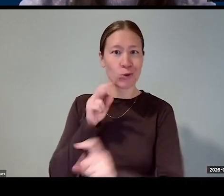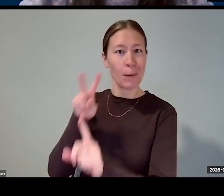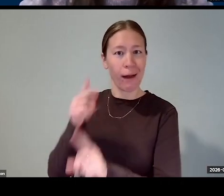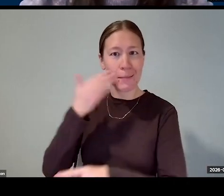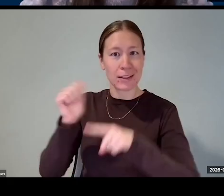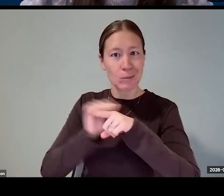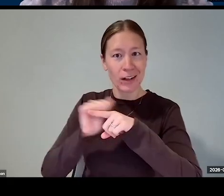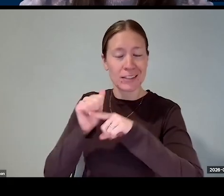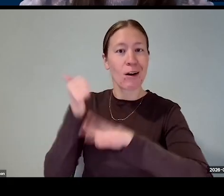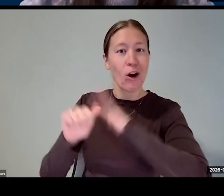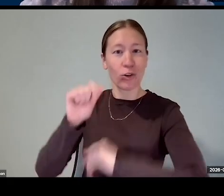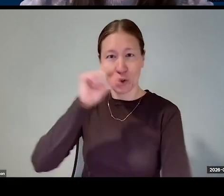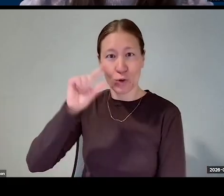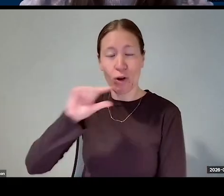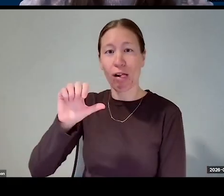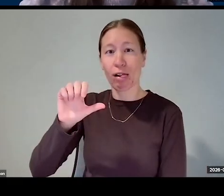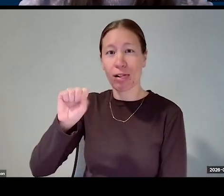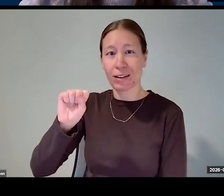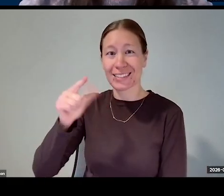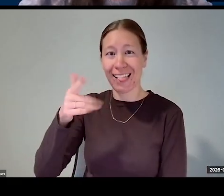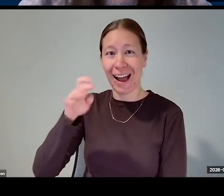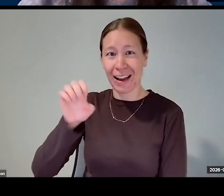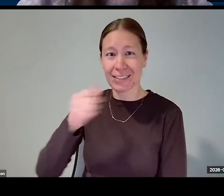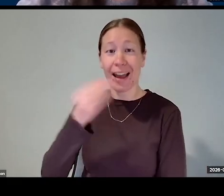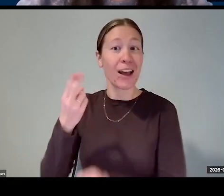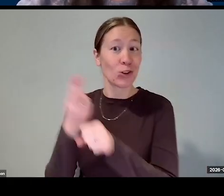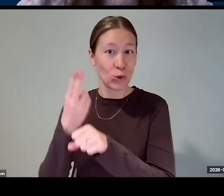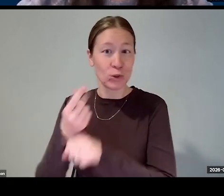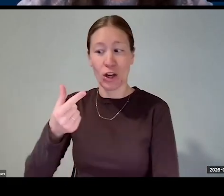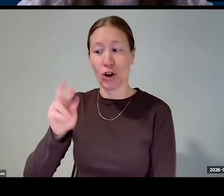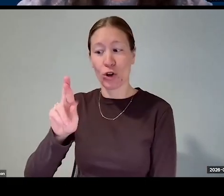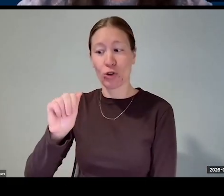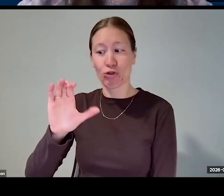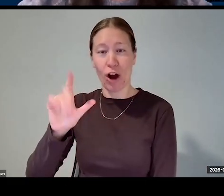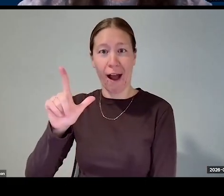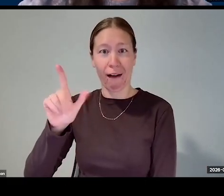in using the Grackle Slides extension tool. Finally, we will leave some time